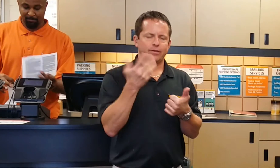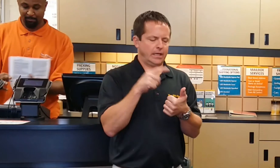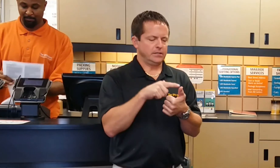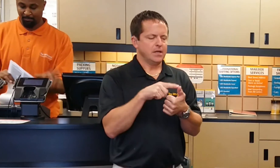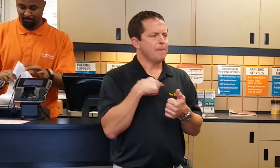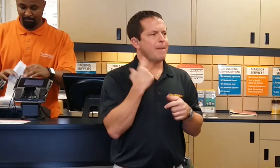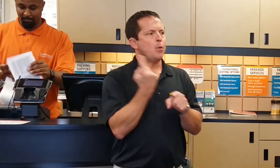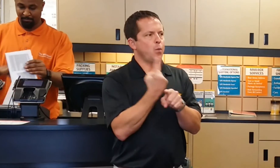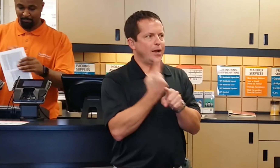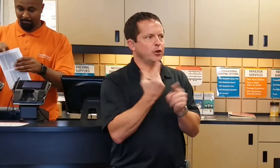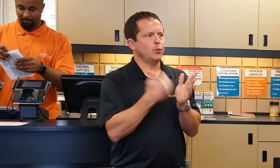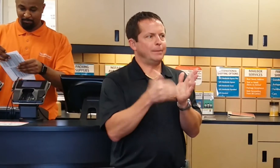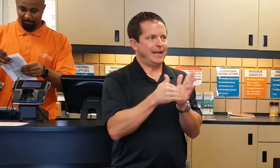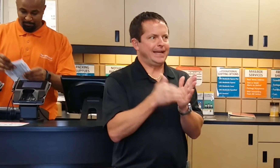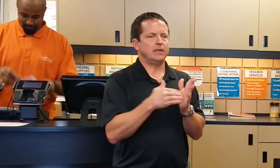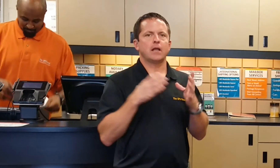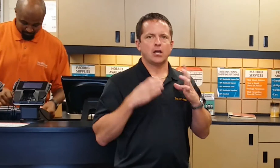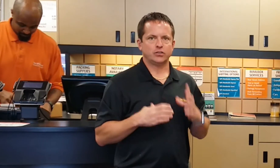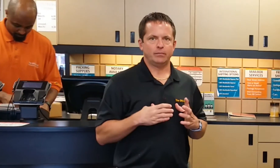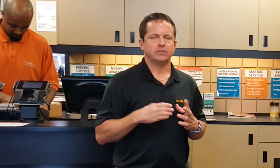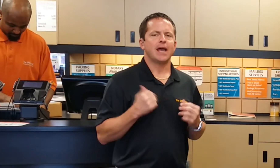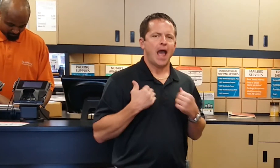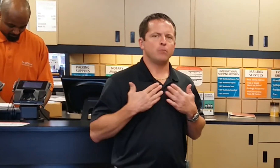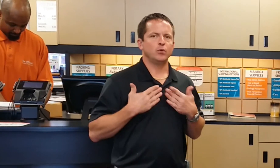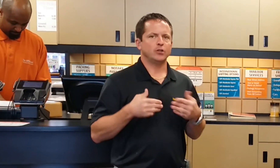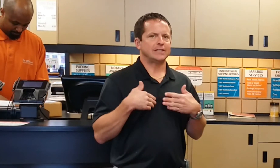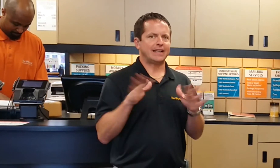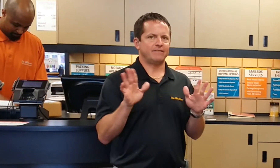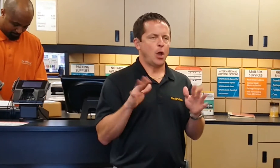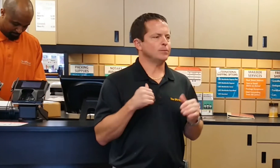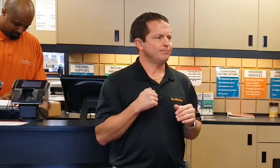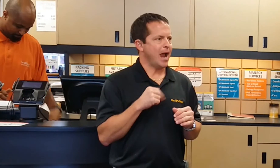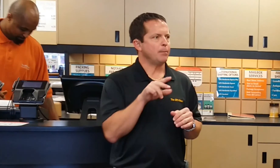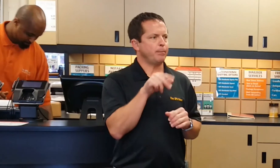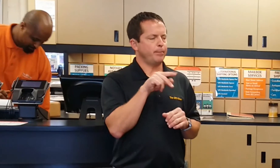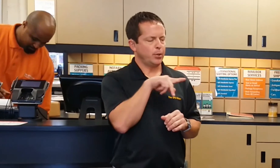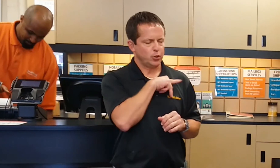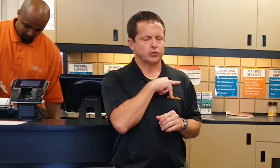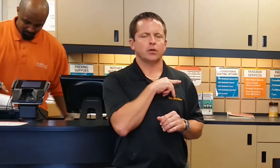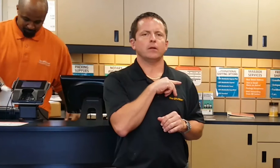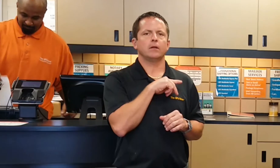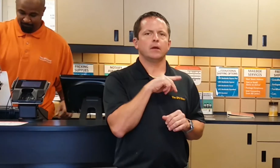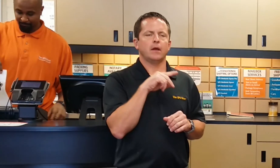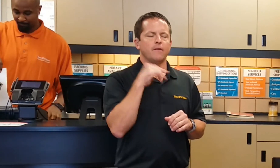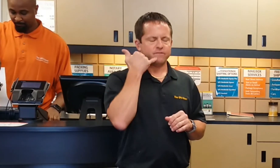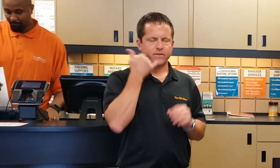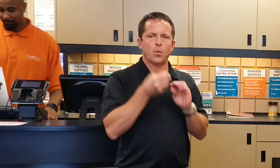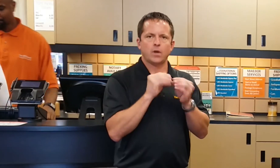So a few of them that were repeat customers, I was willing to give them my personal phone number